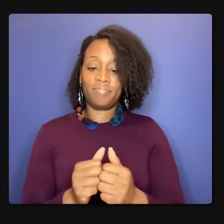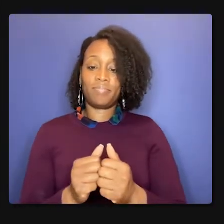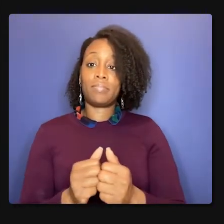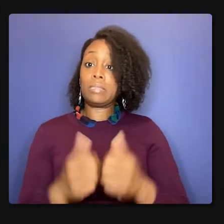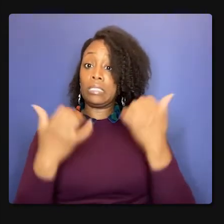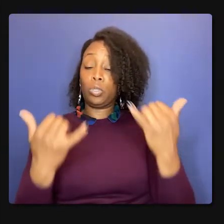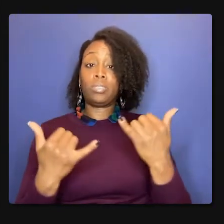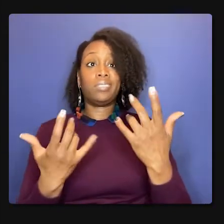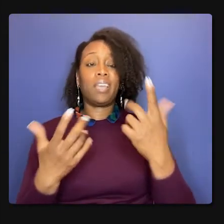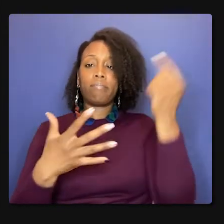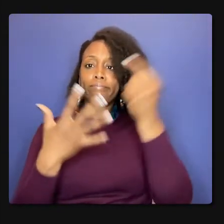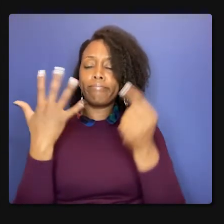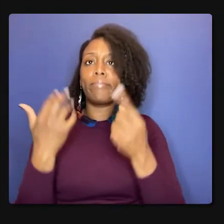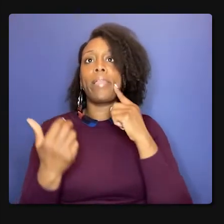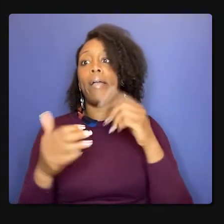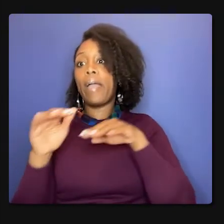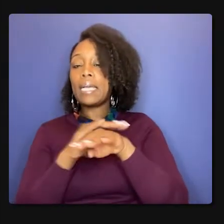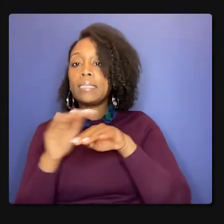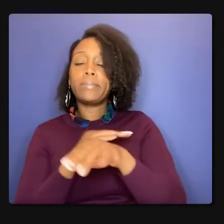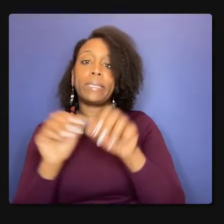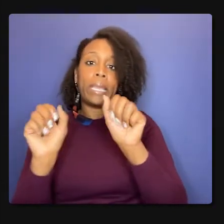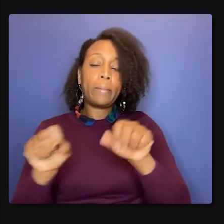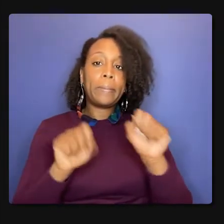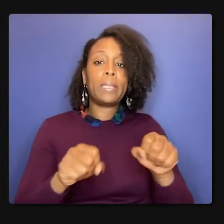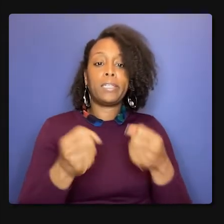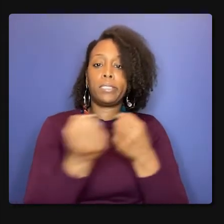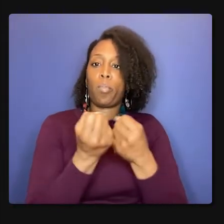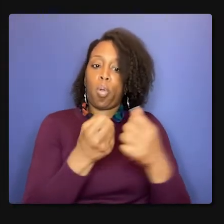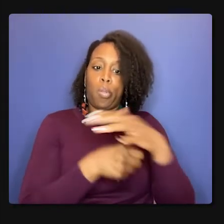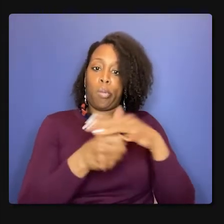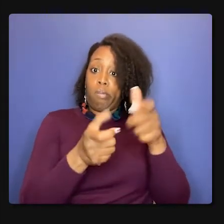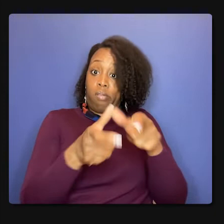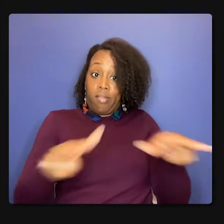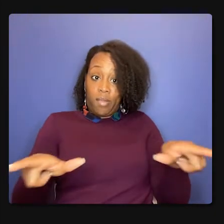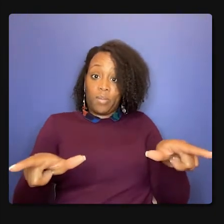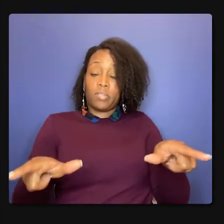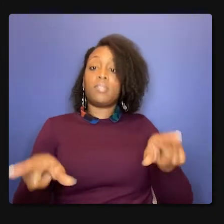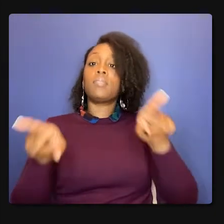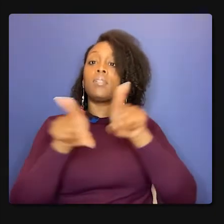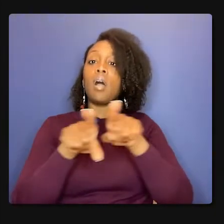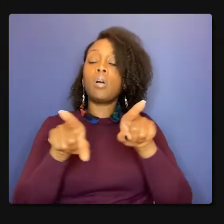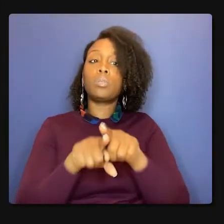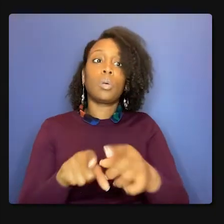Today, features like accessibility capabilities and supported localized languages,